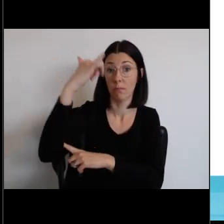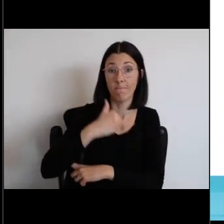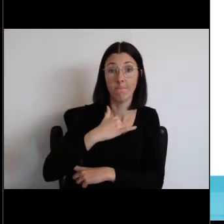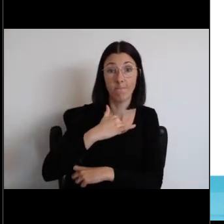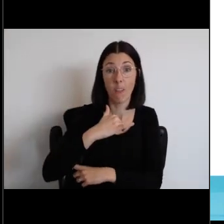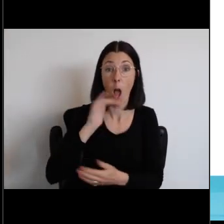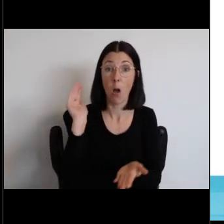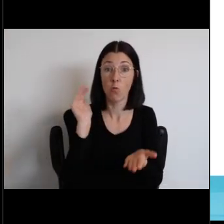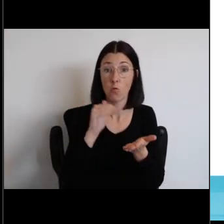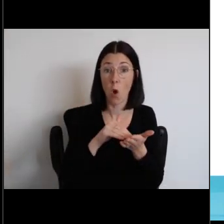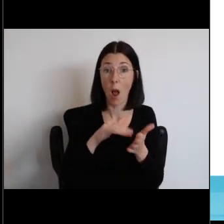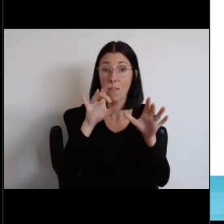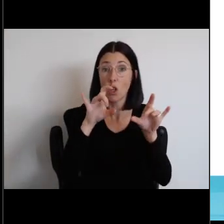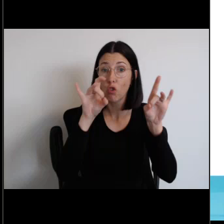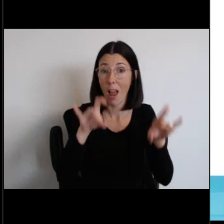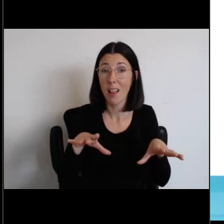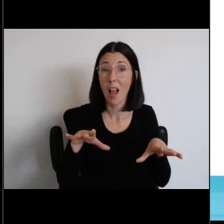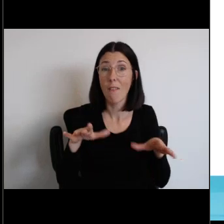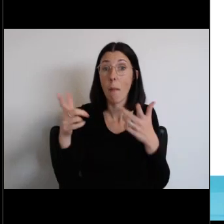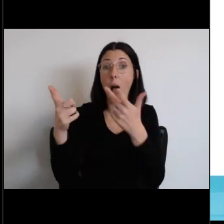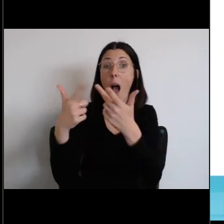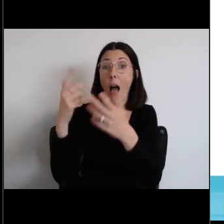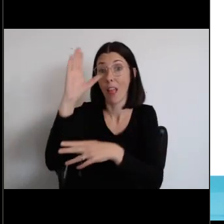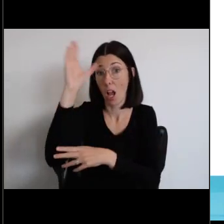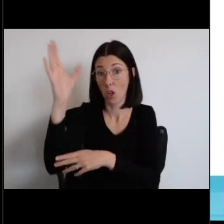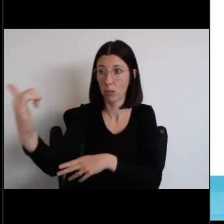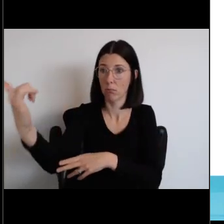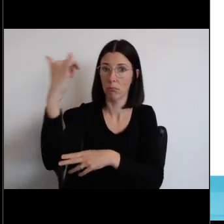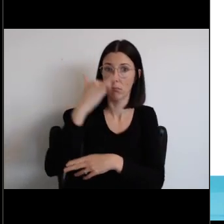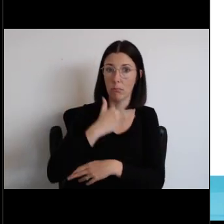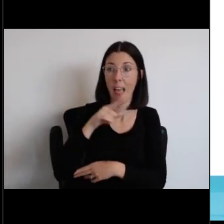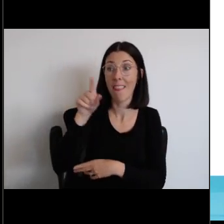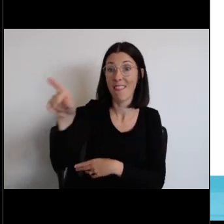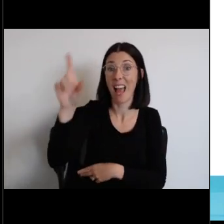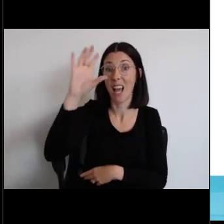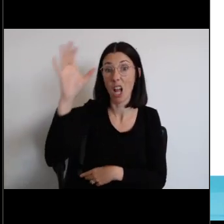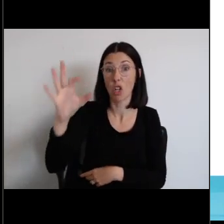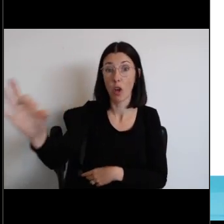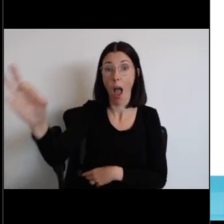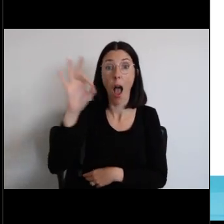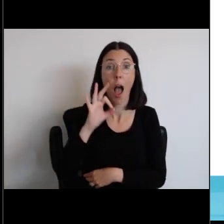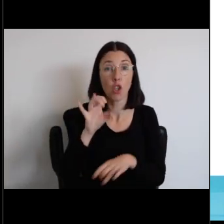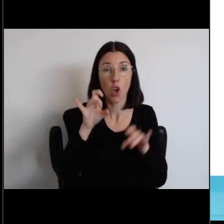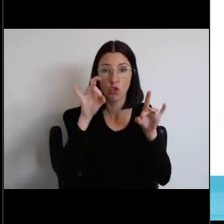and that country is asking for the return of that child to that jurisdiction so that their family